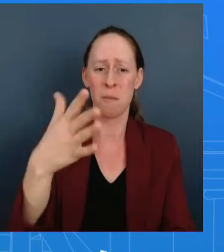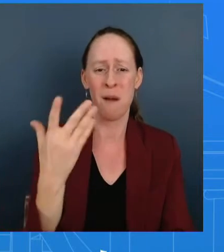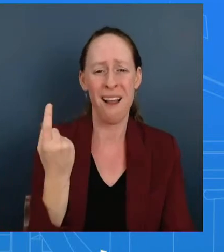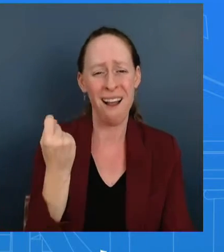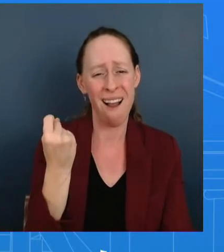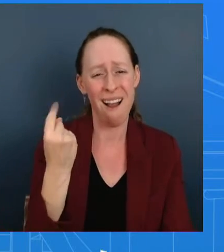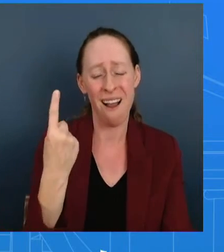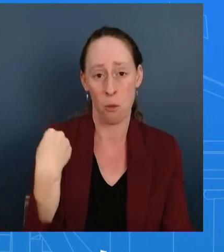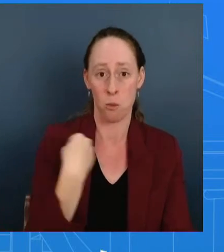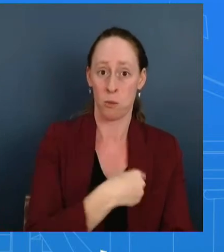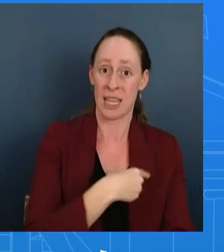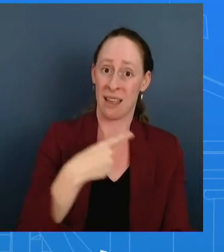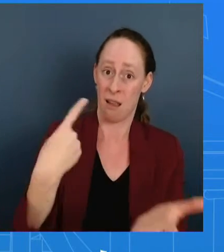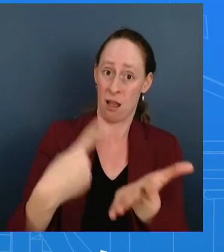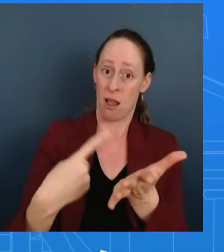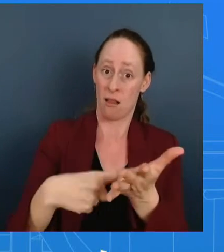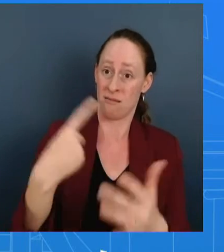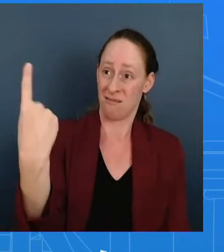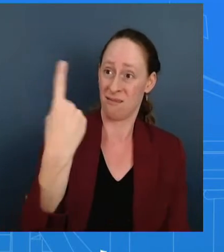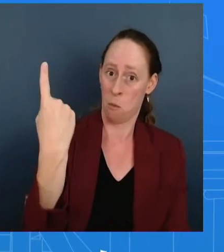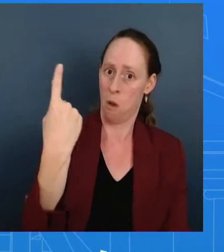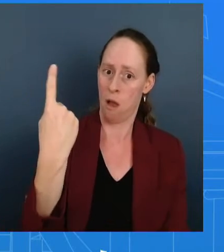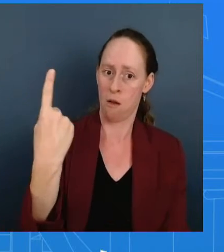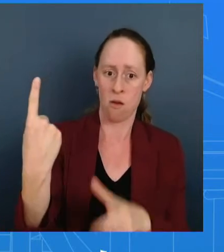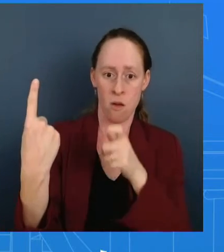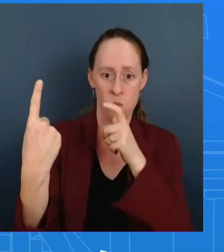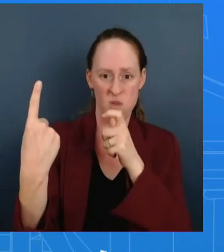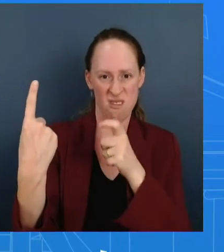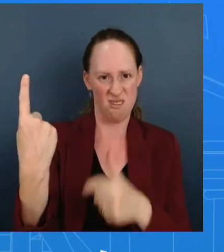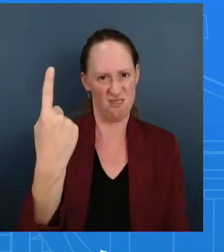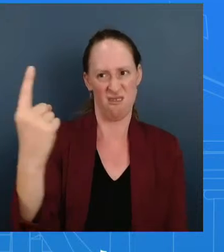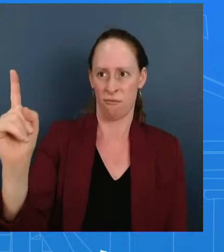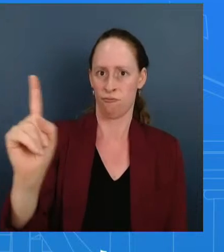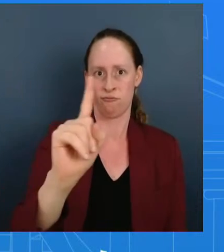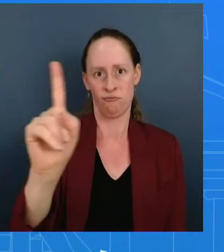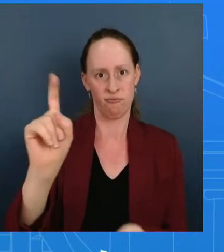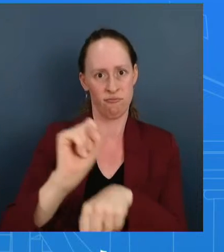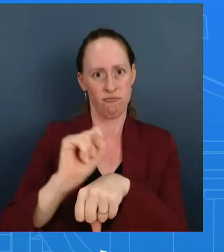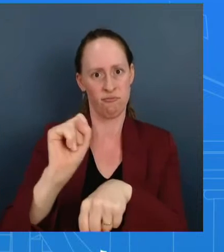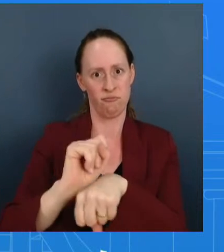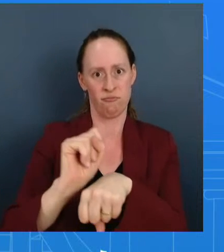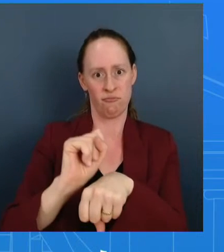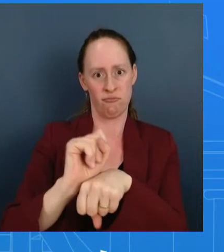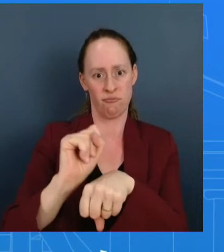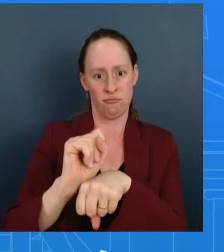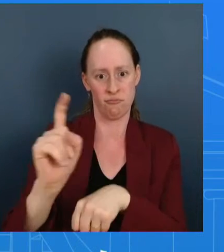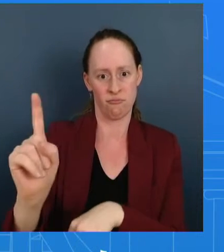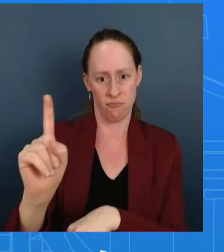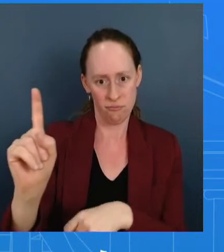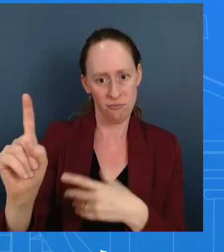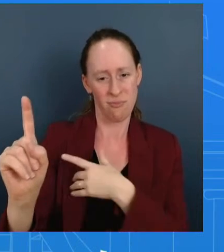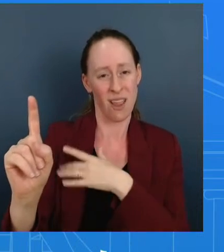It's in the log. I get that. It's in the log. The Press: What is the security concern? Ms. Jean-Pierre: We want to -- we want to respect that person